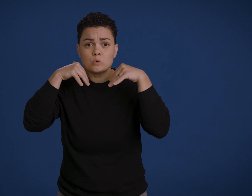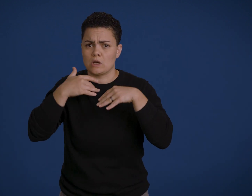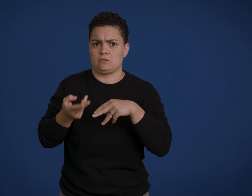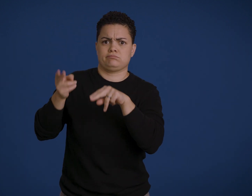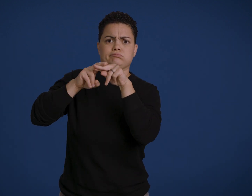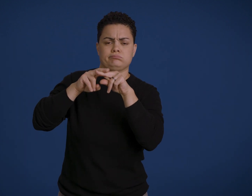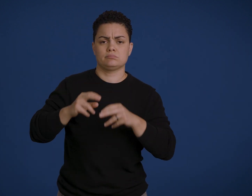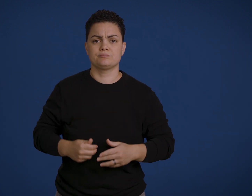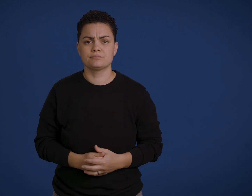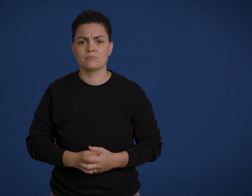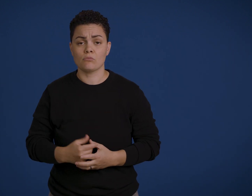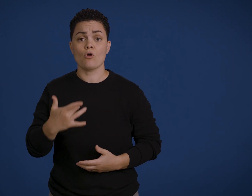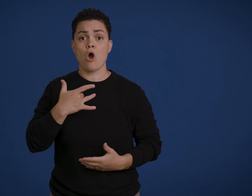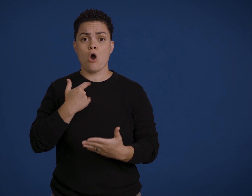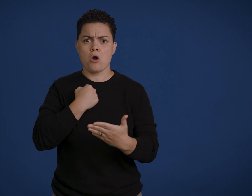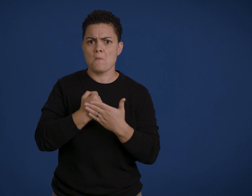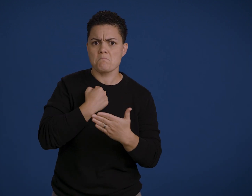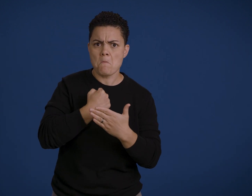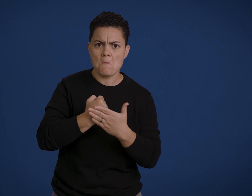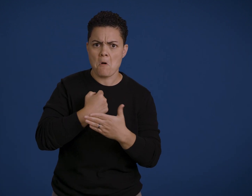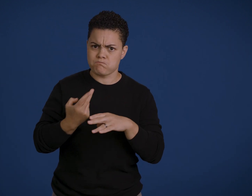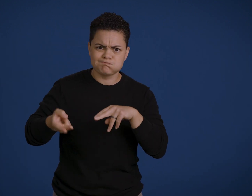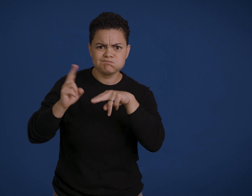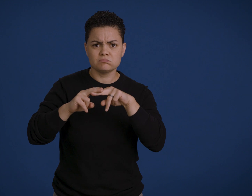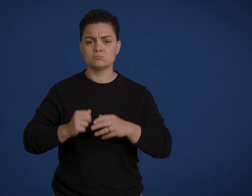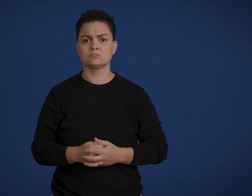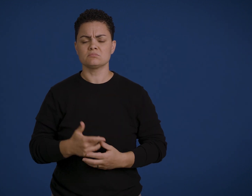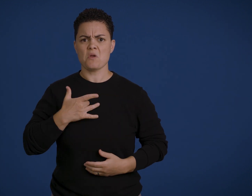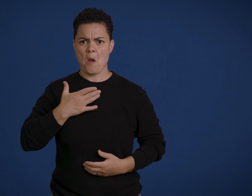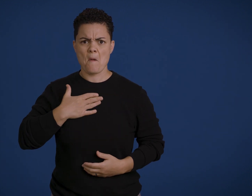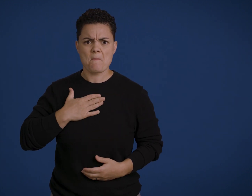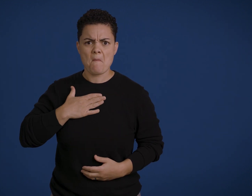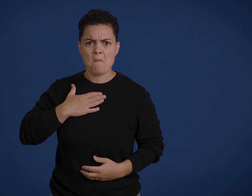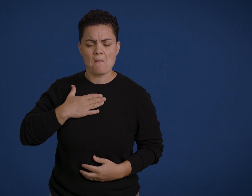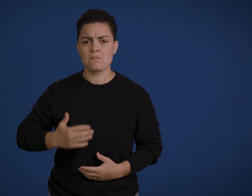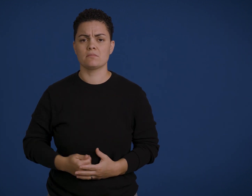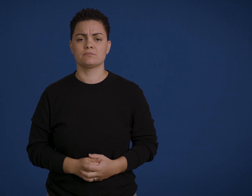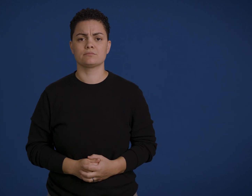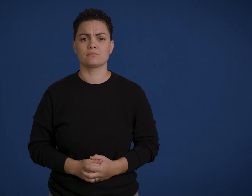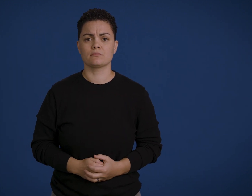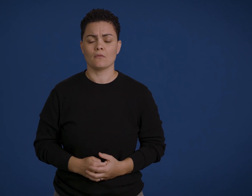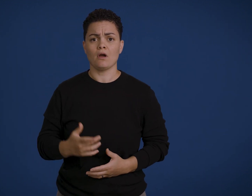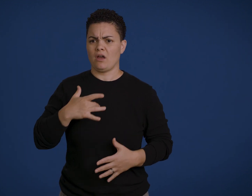increased sweating, increased heart rate, palpitations,